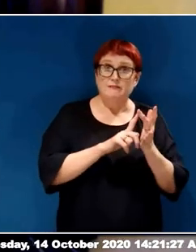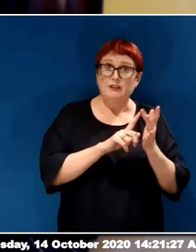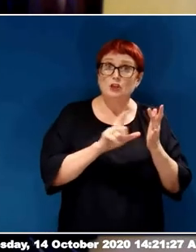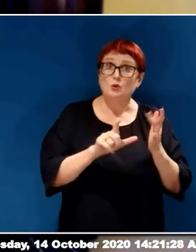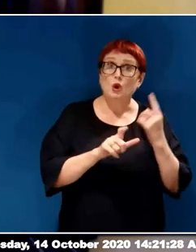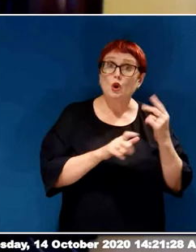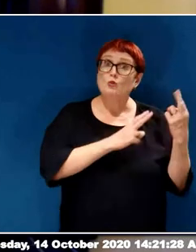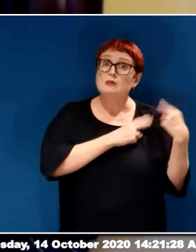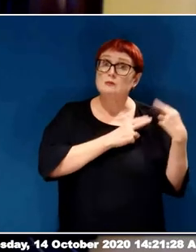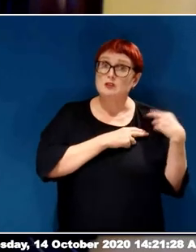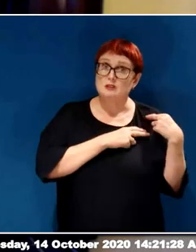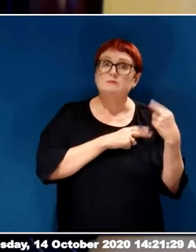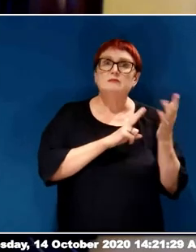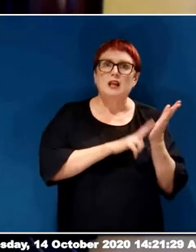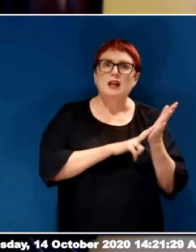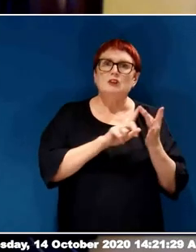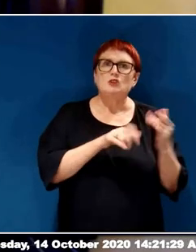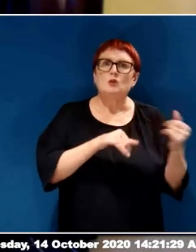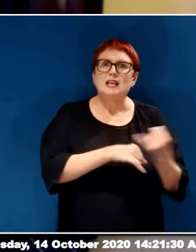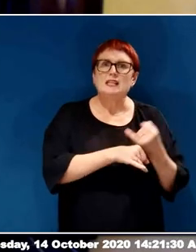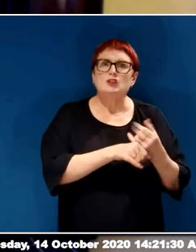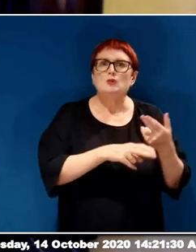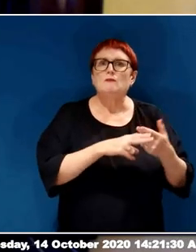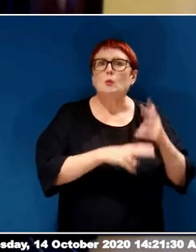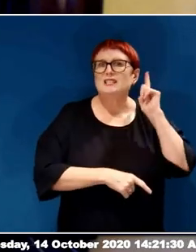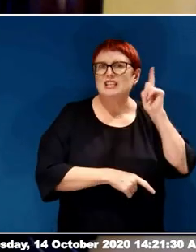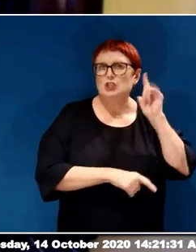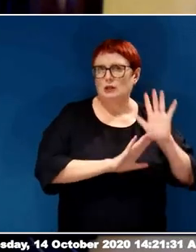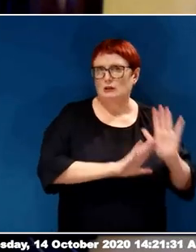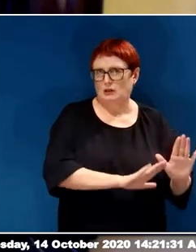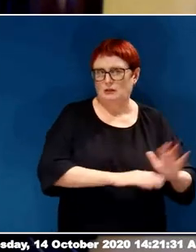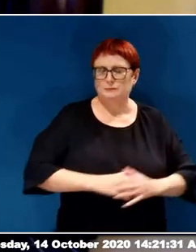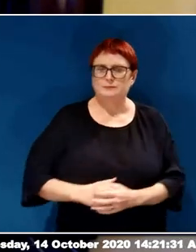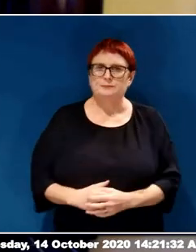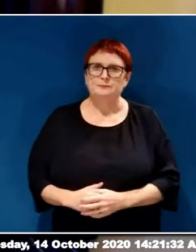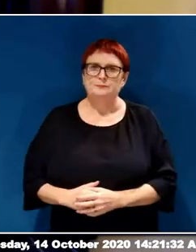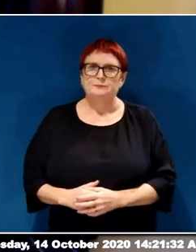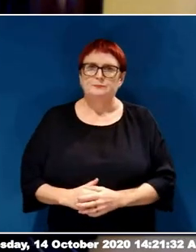When teachers renew their registration annually, they're required to